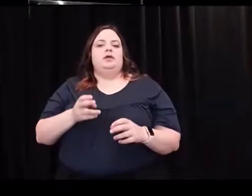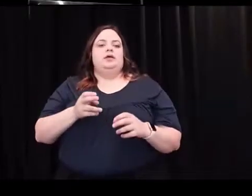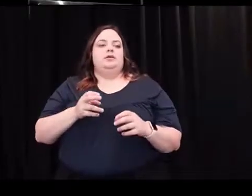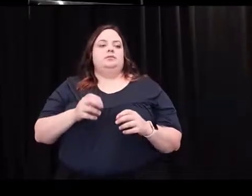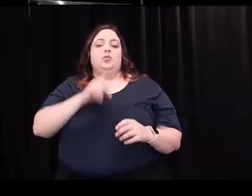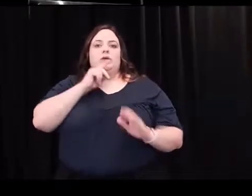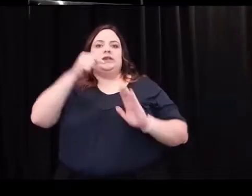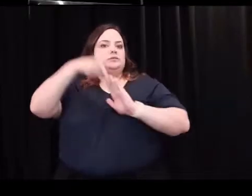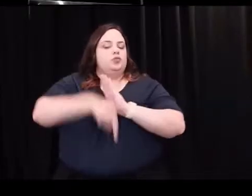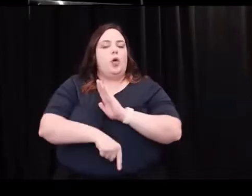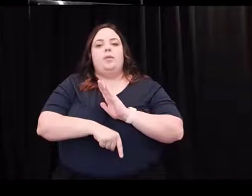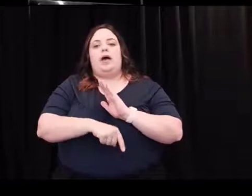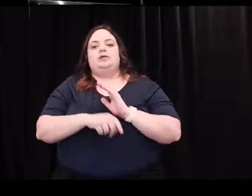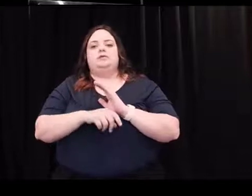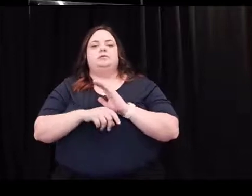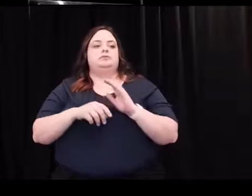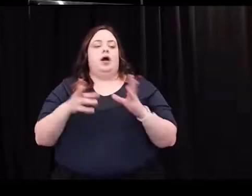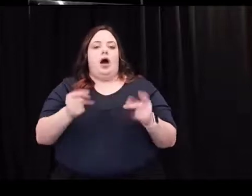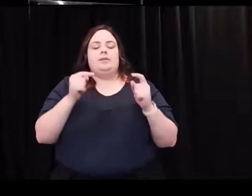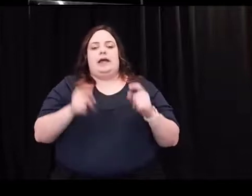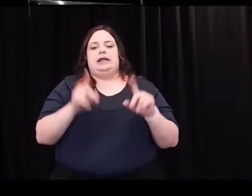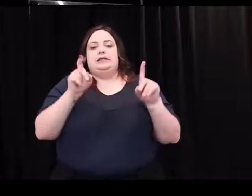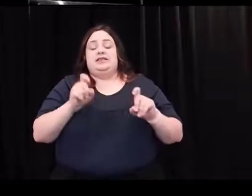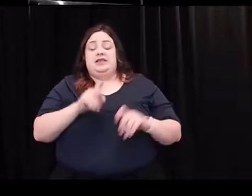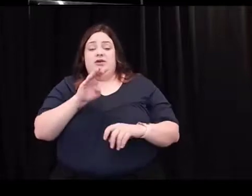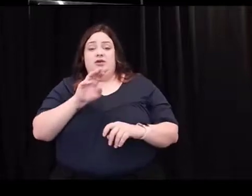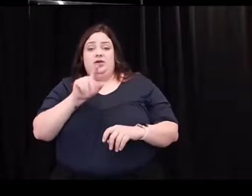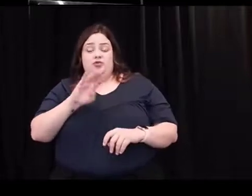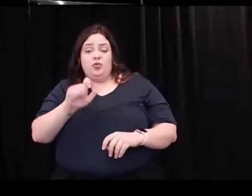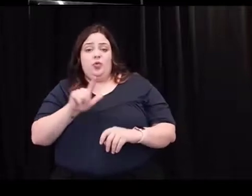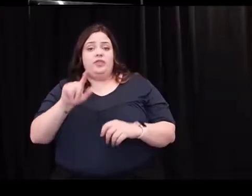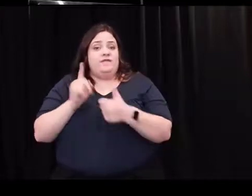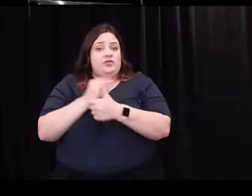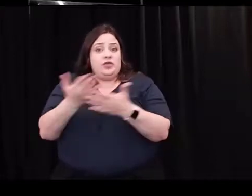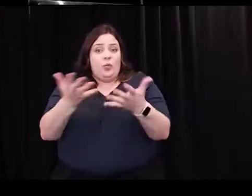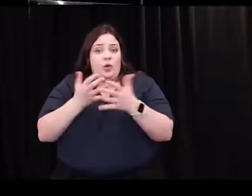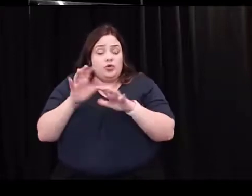but the tool that you want to use first before you do anything else the manual tool you want to use